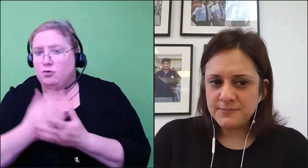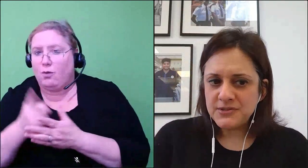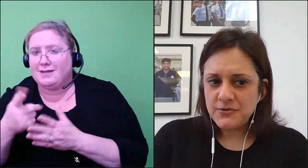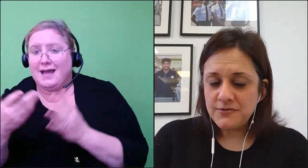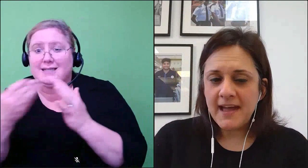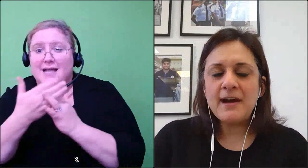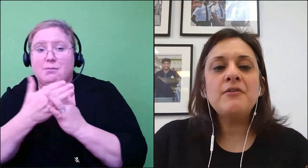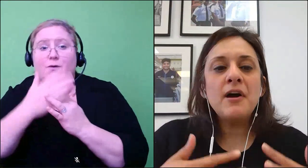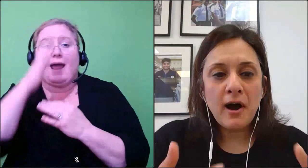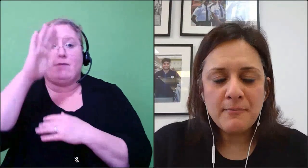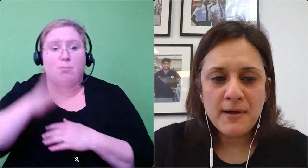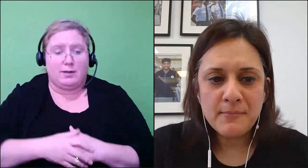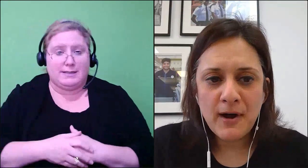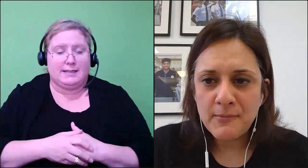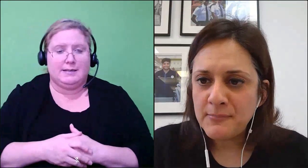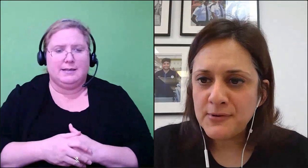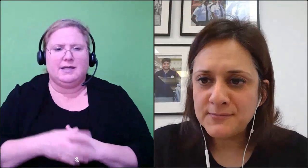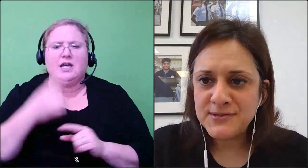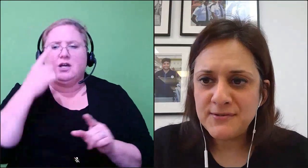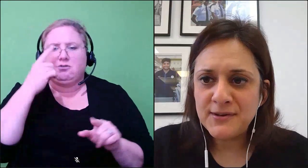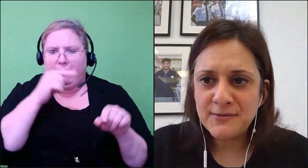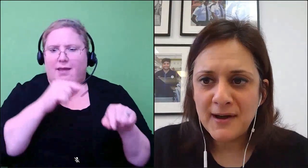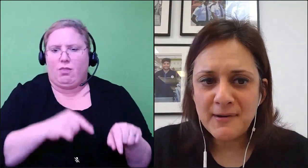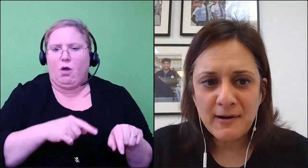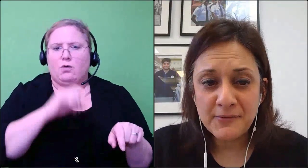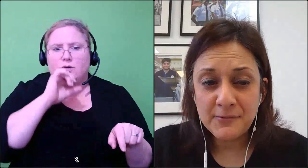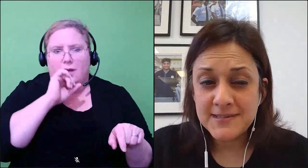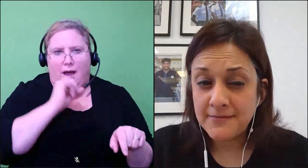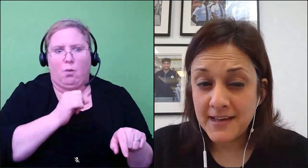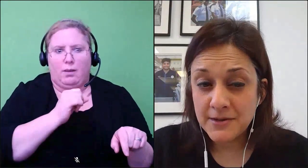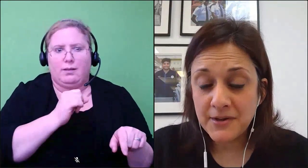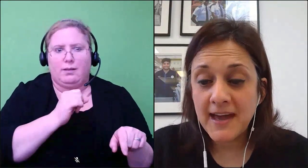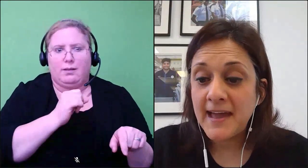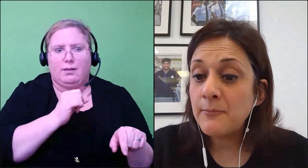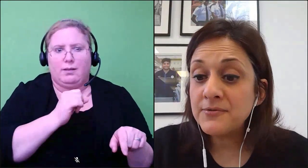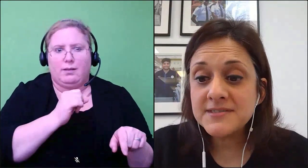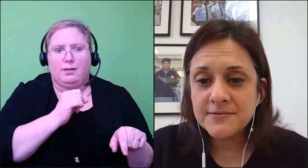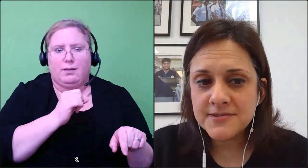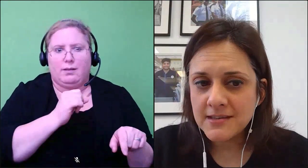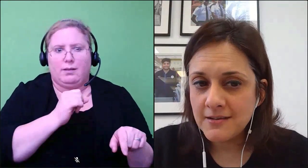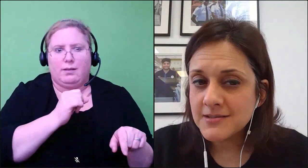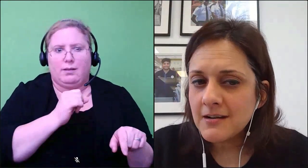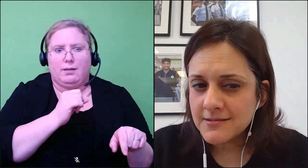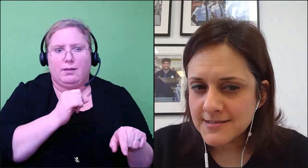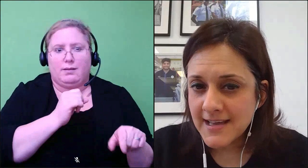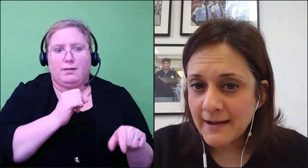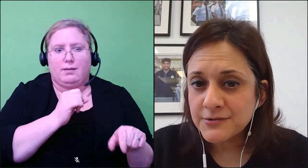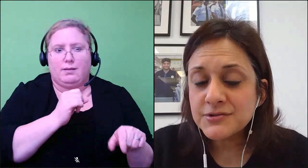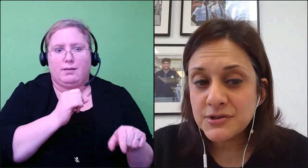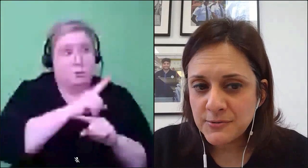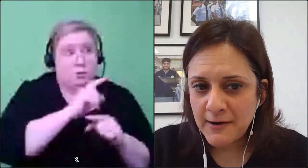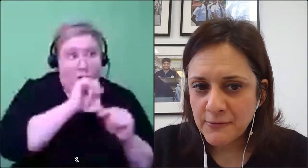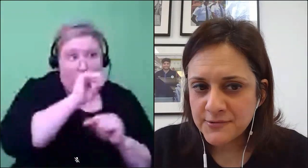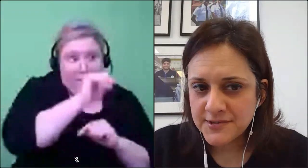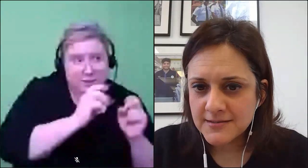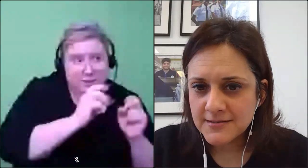them to you now, I might put them to you afterwards, if that's okay, and we'll still send those answers out to our audience.